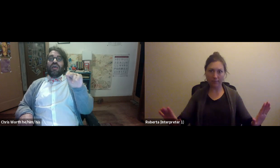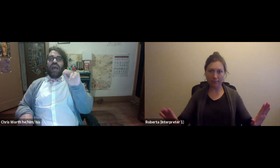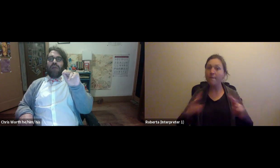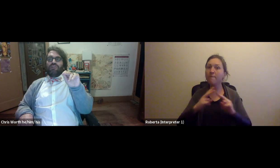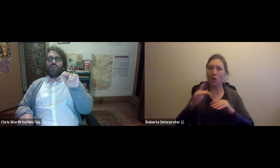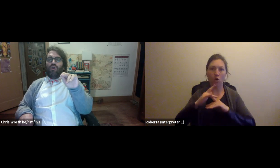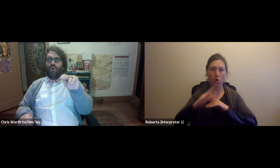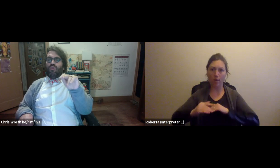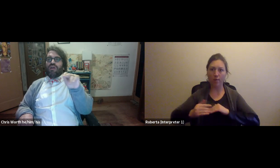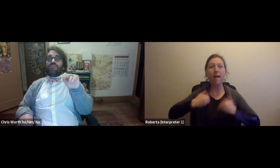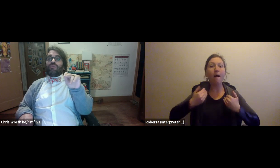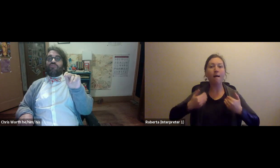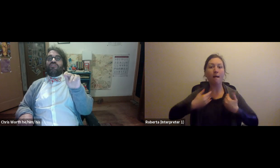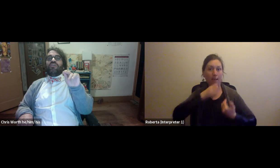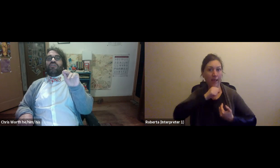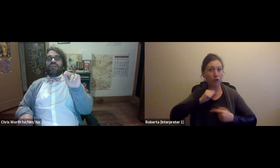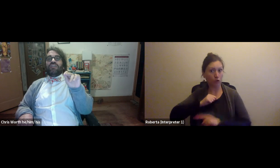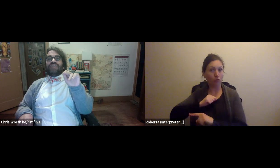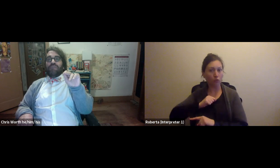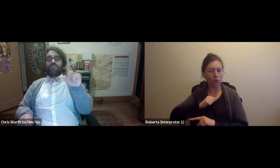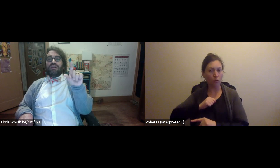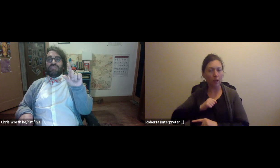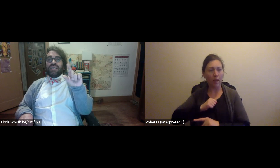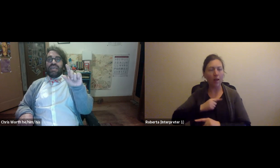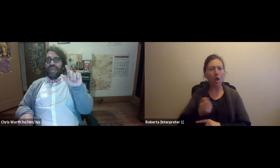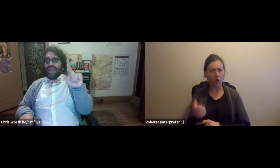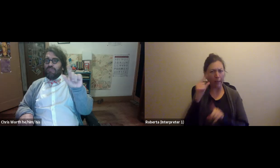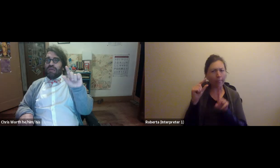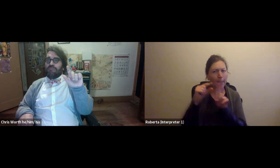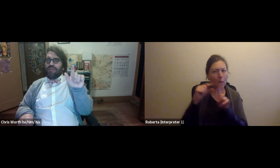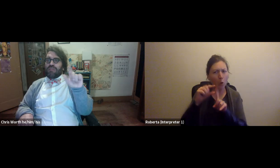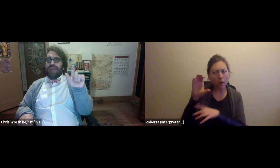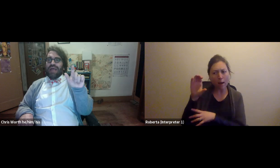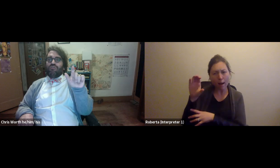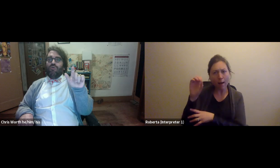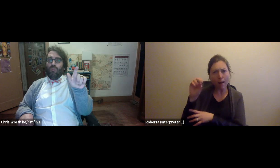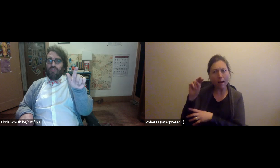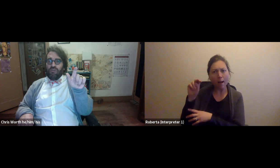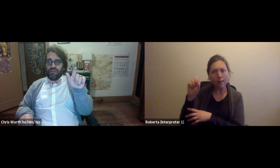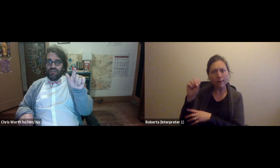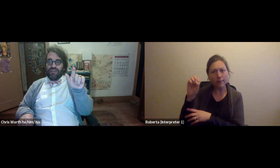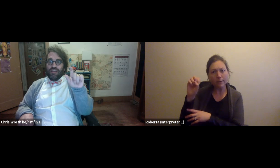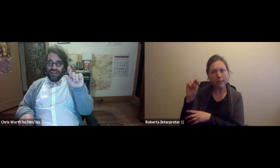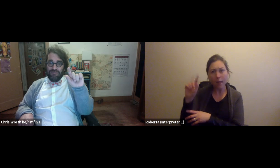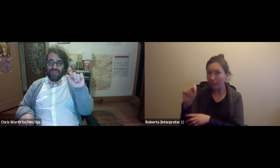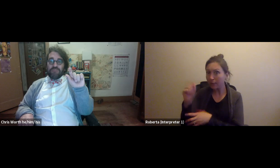I want you to hold on to the words "consent" because it can be a really magical word, a really